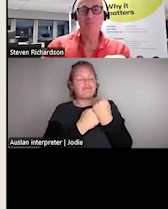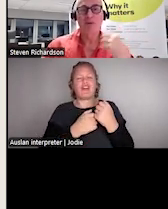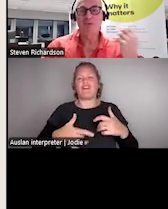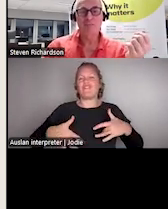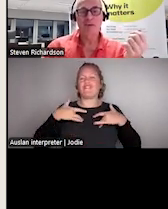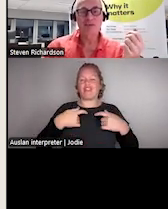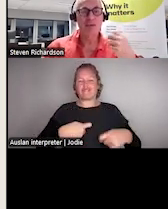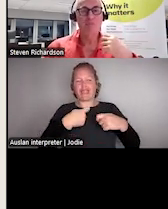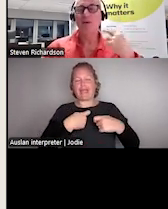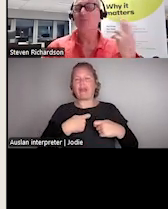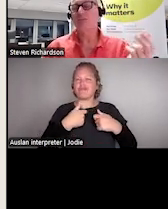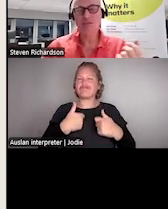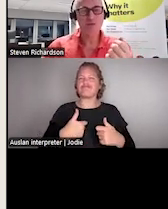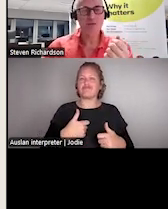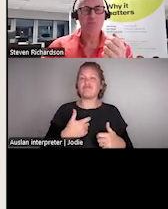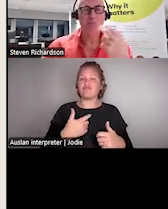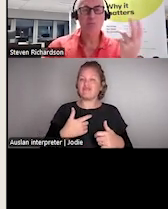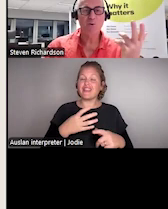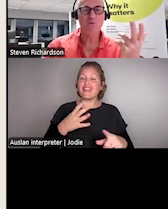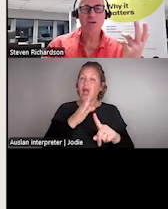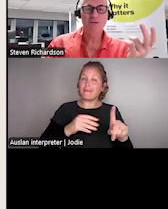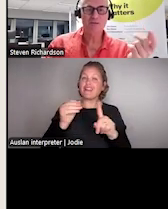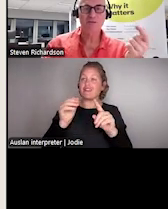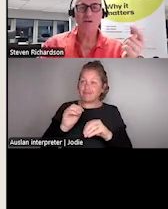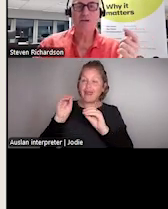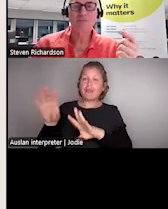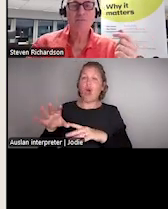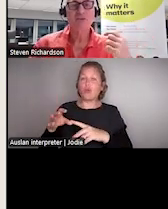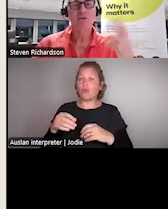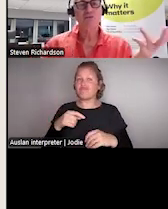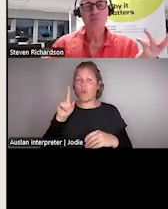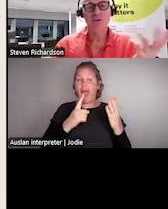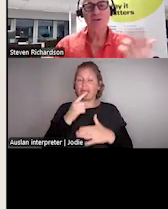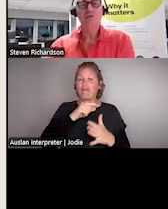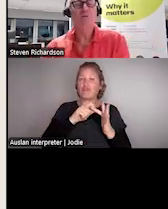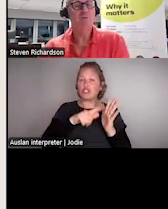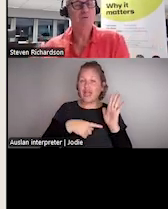Element updates. Keep people up to speed with what the project is doing. Short videos, whatever